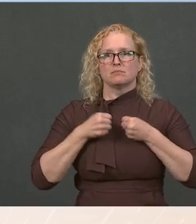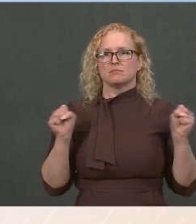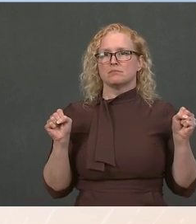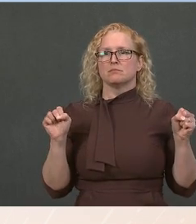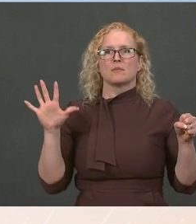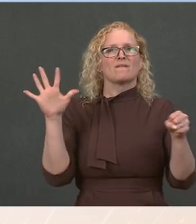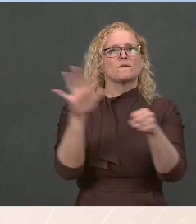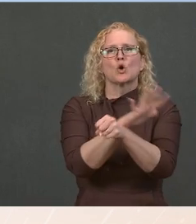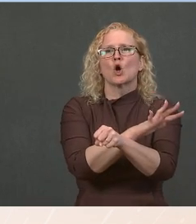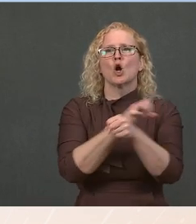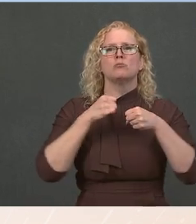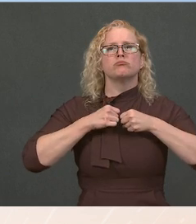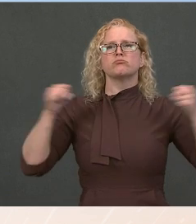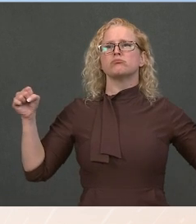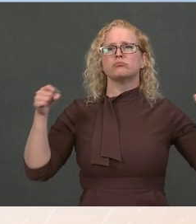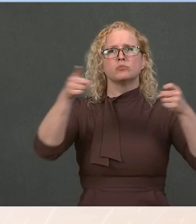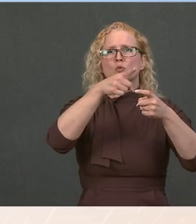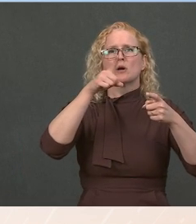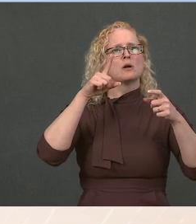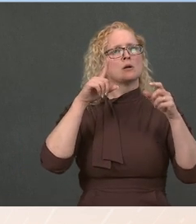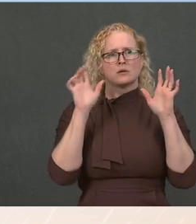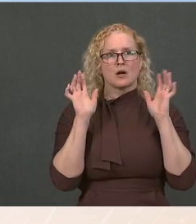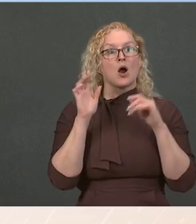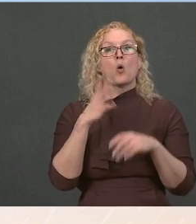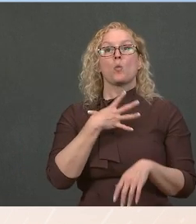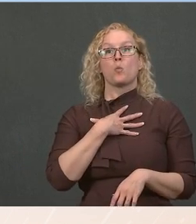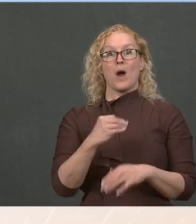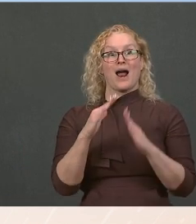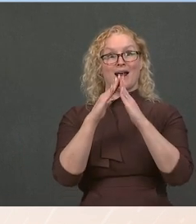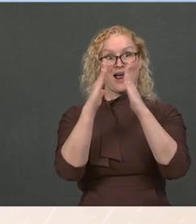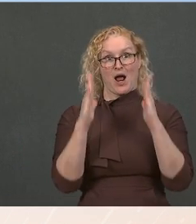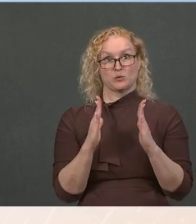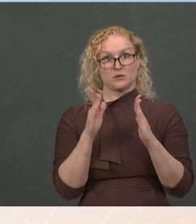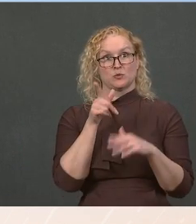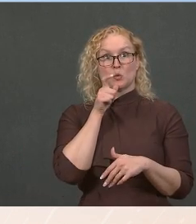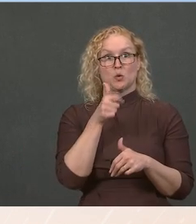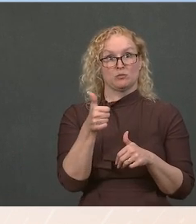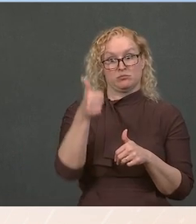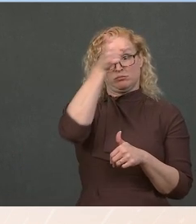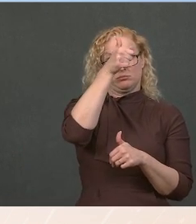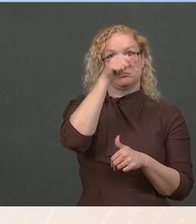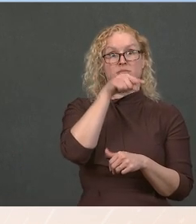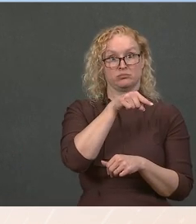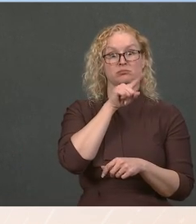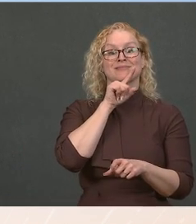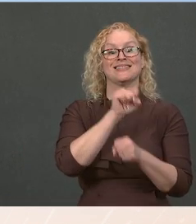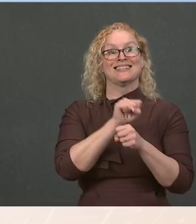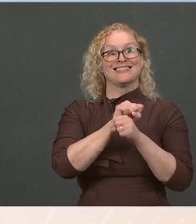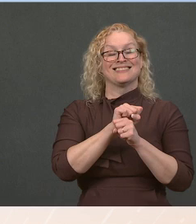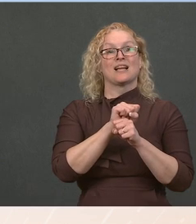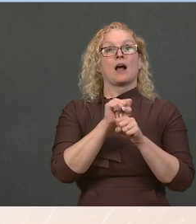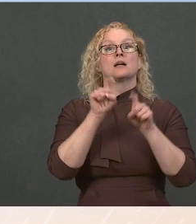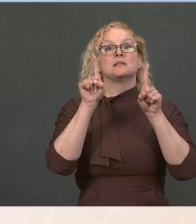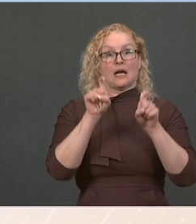who test positive for COVID-19 that the White House Medical Unit deems as having had close contact with President --